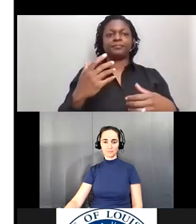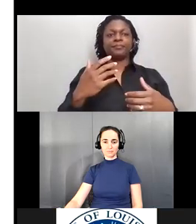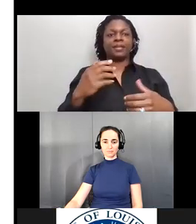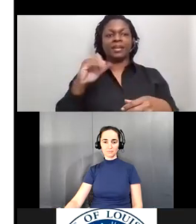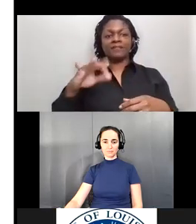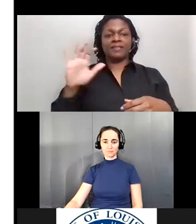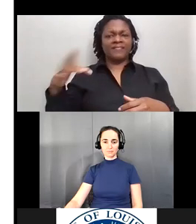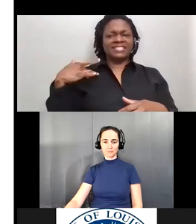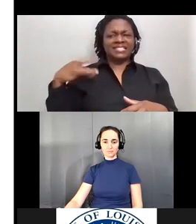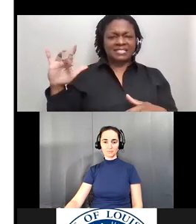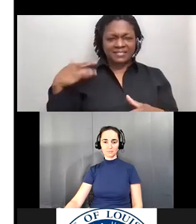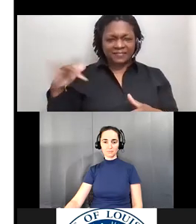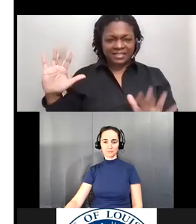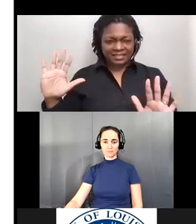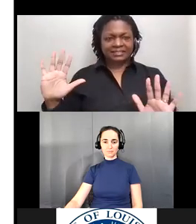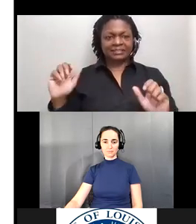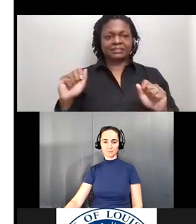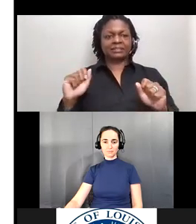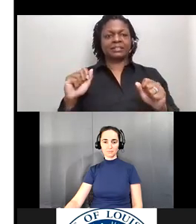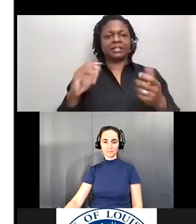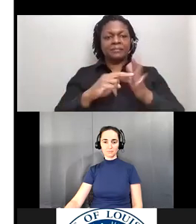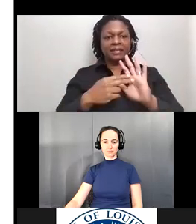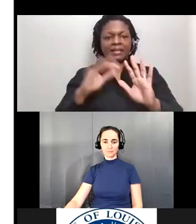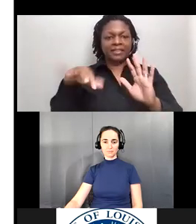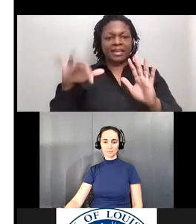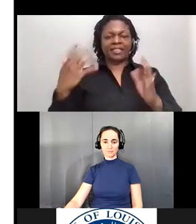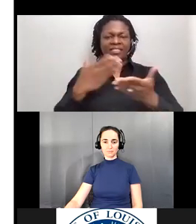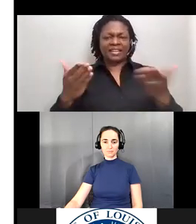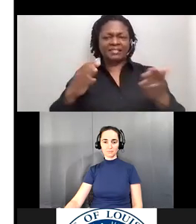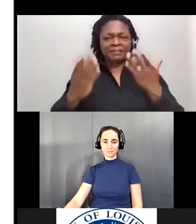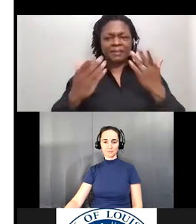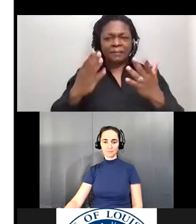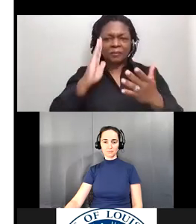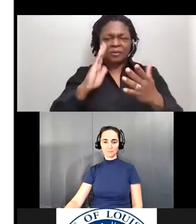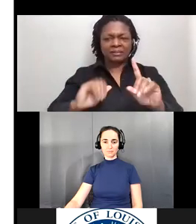and make him be done at one, you know one trip to the department to dispatch, and it'll